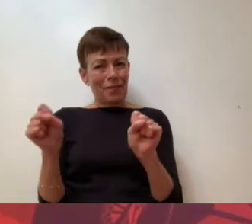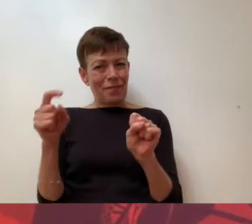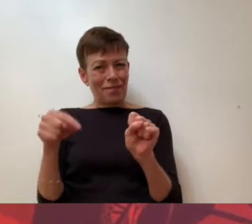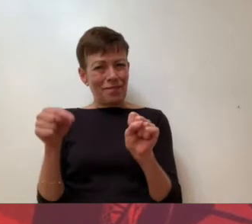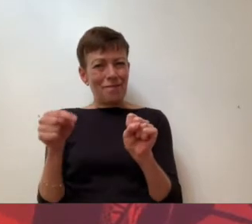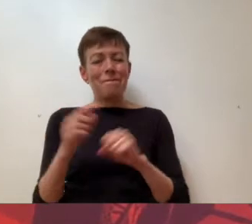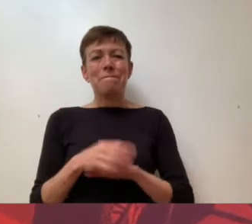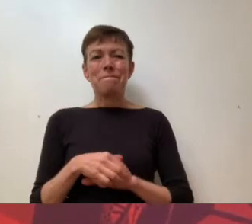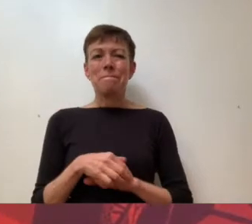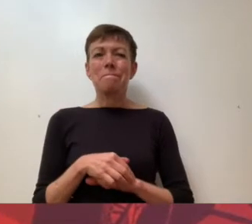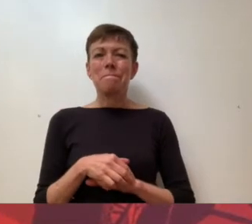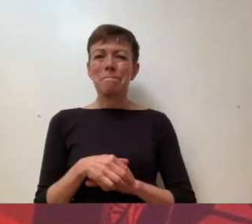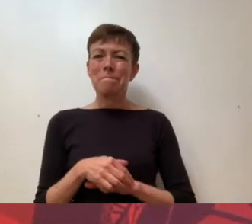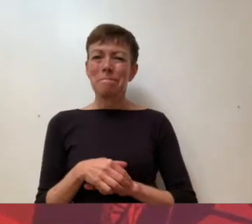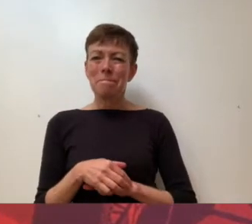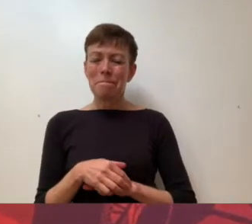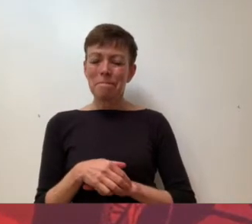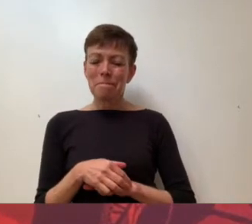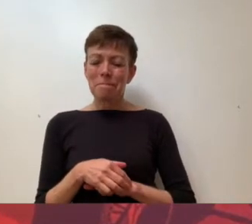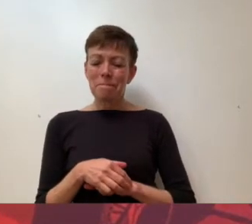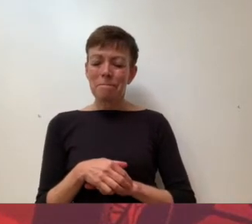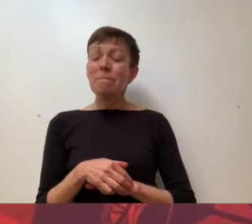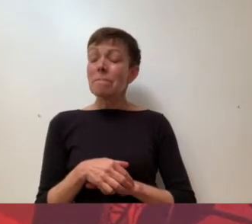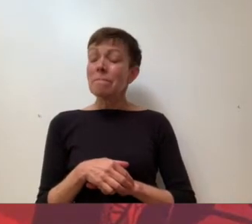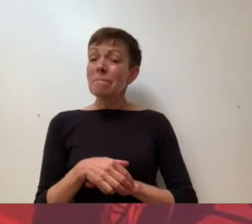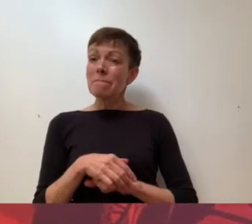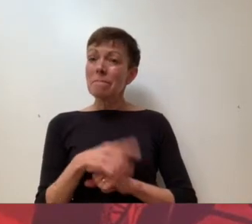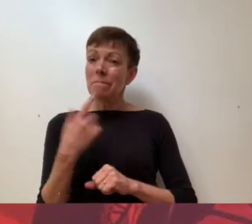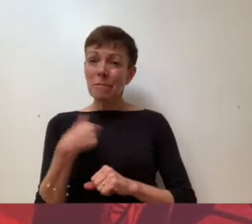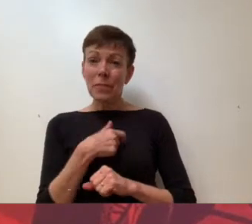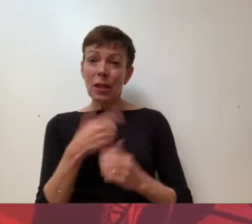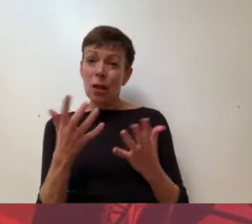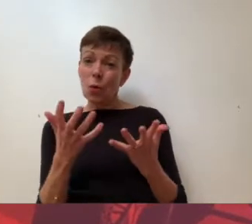a modified Green Deer program starting May 15.